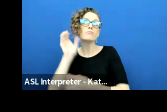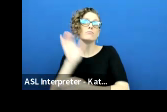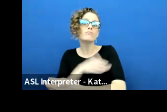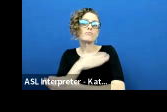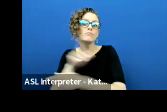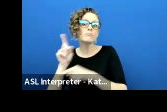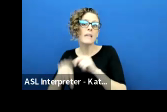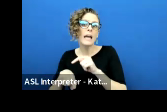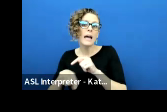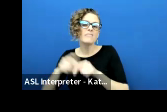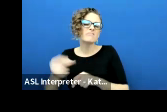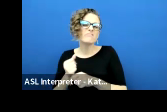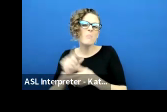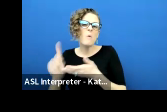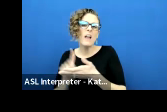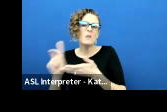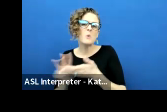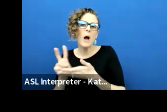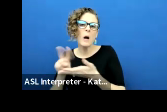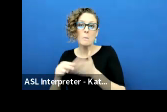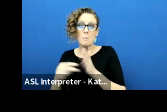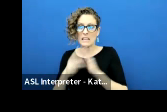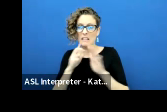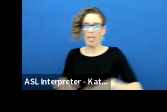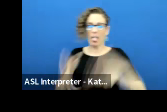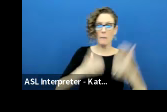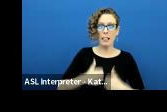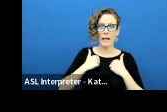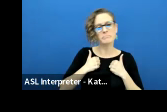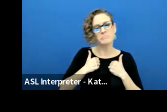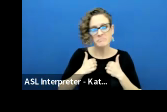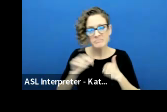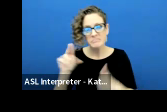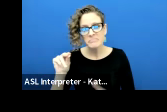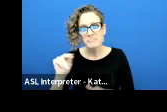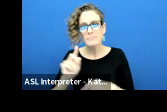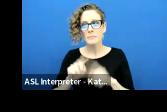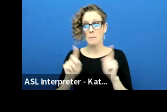for an hour or two is that a big deal you know probably not but if I can't get my gate to open